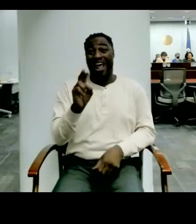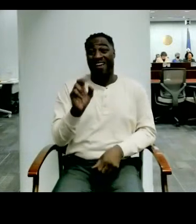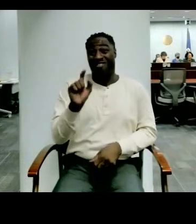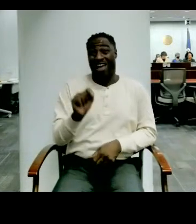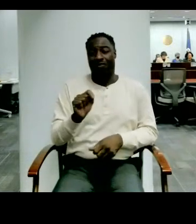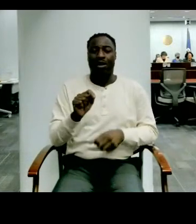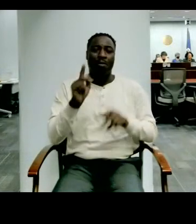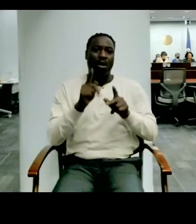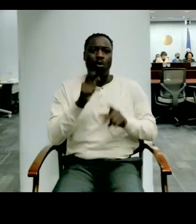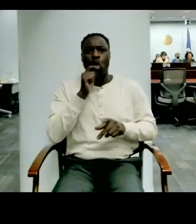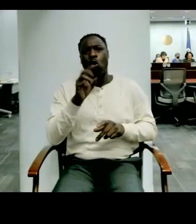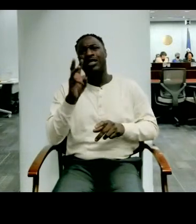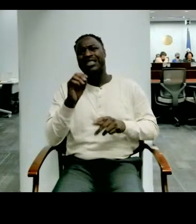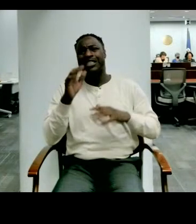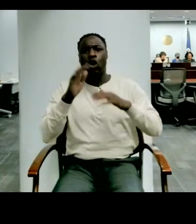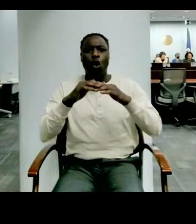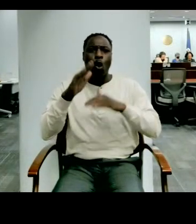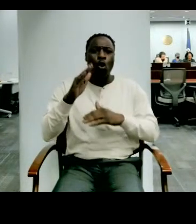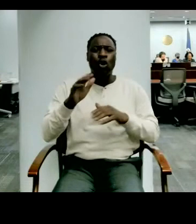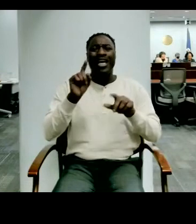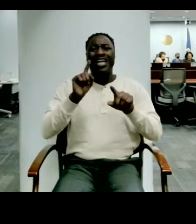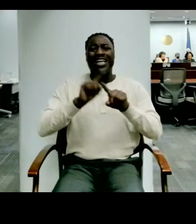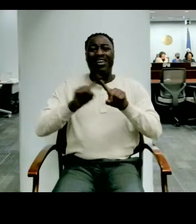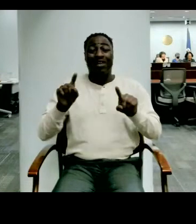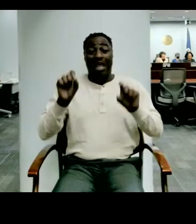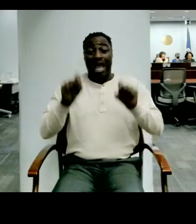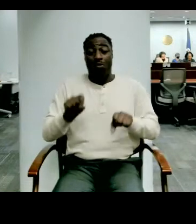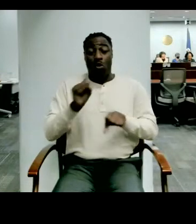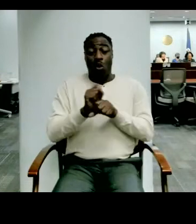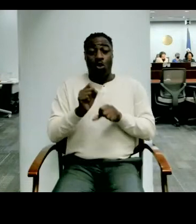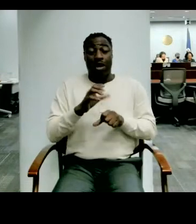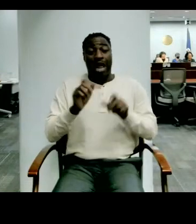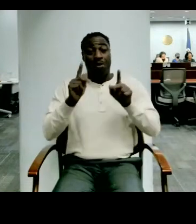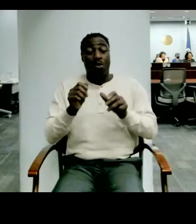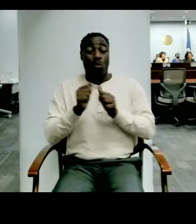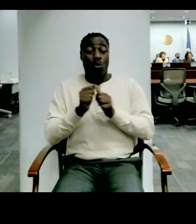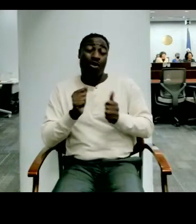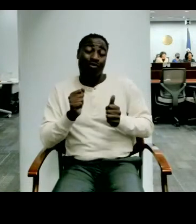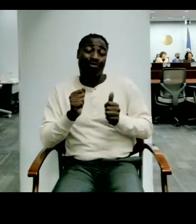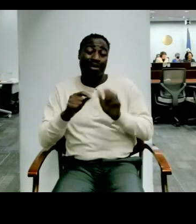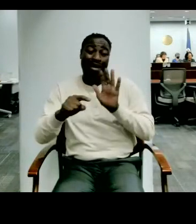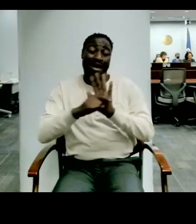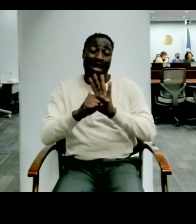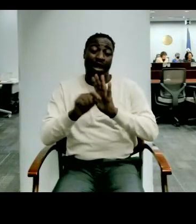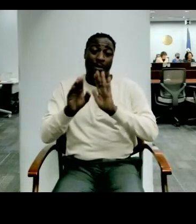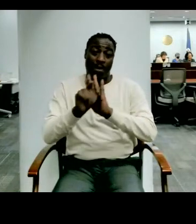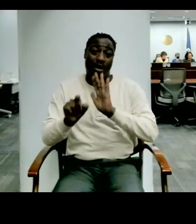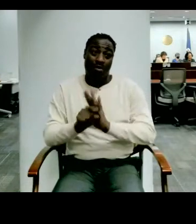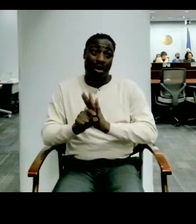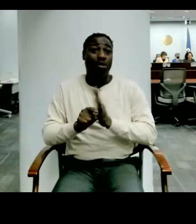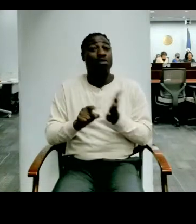60 or older, differently abled those with a criminal record untapped talent pools.